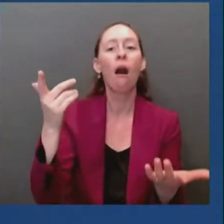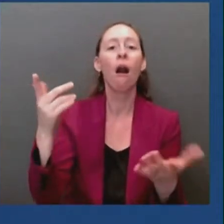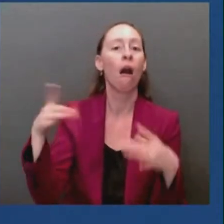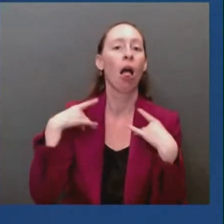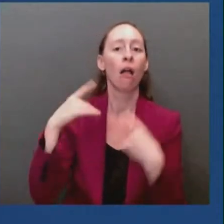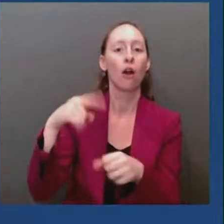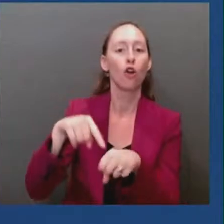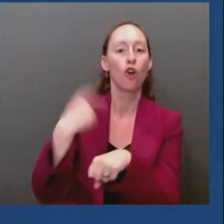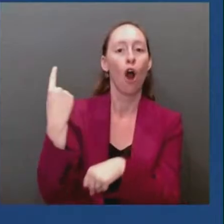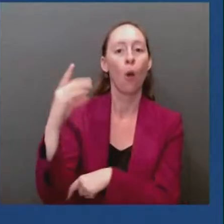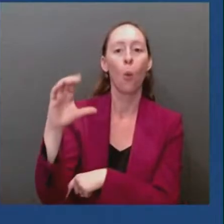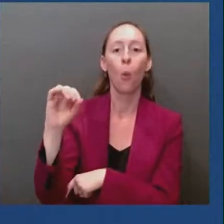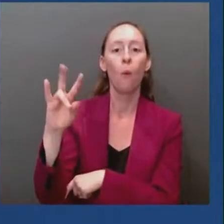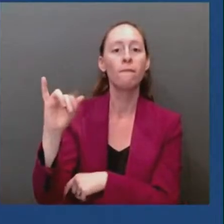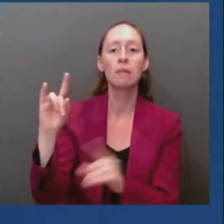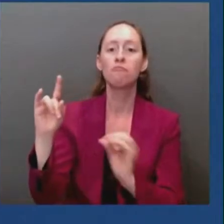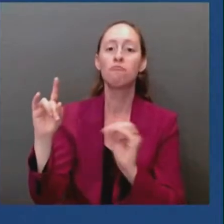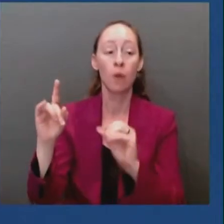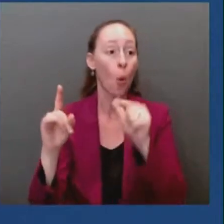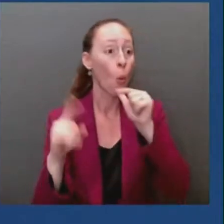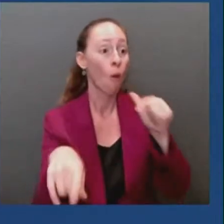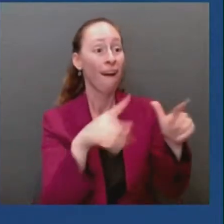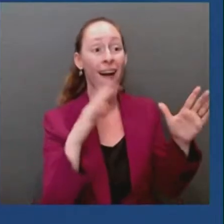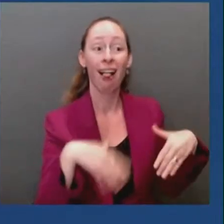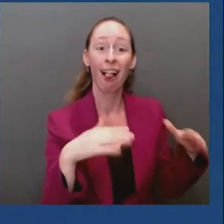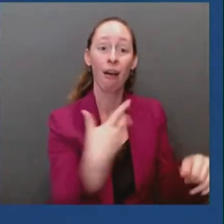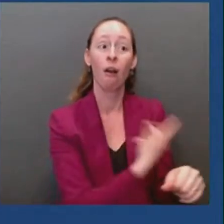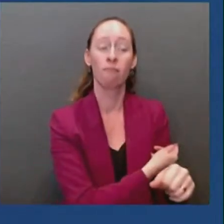OF VACCINE WERE LESS LIKELY TO HAVE LONG COVID APPEAR TO THOSE